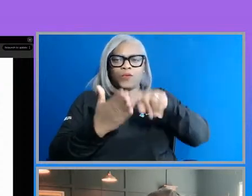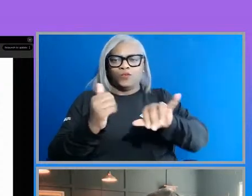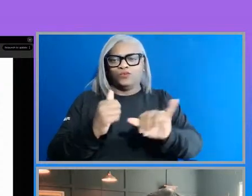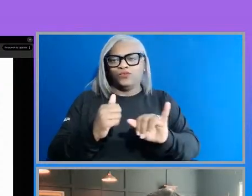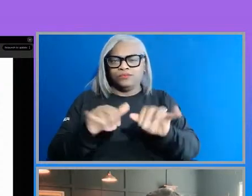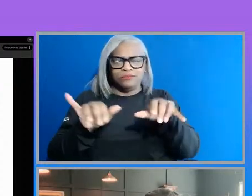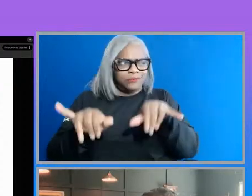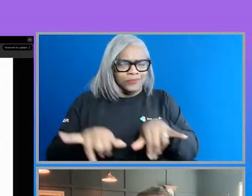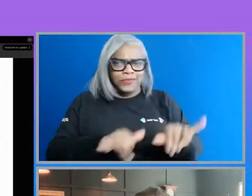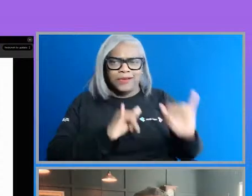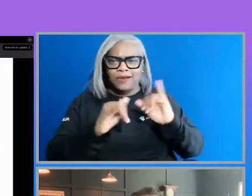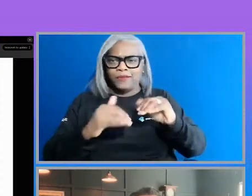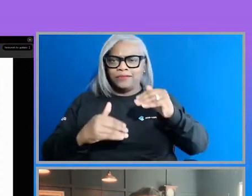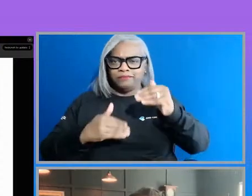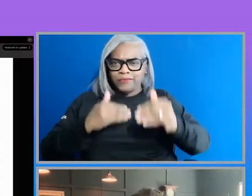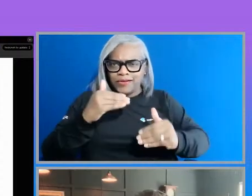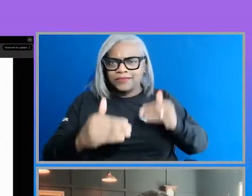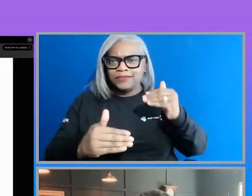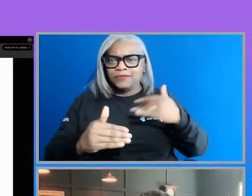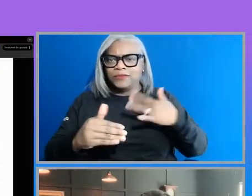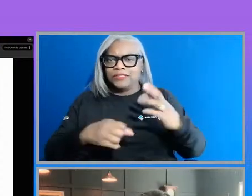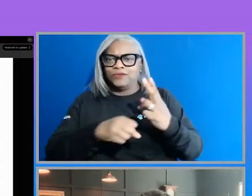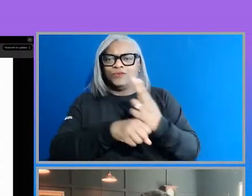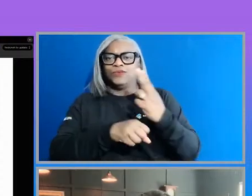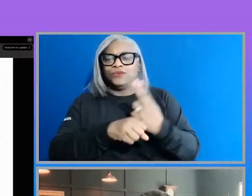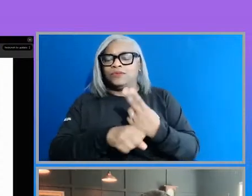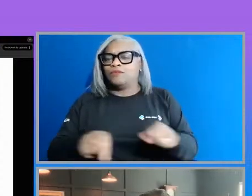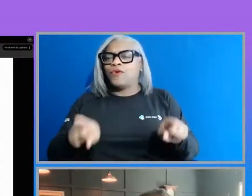know there's a lot of ways that we have to test and evaluate